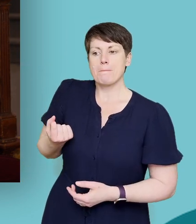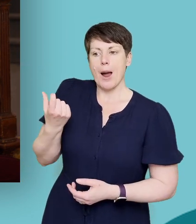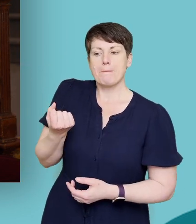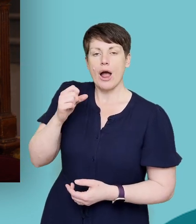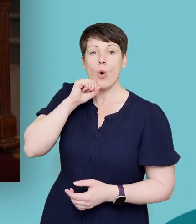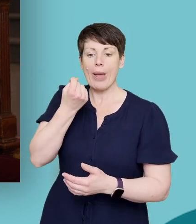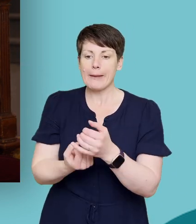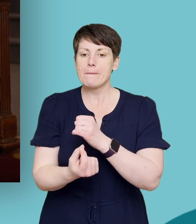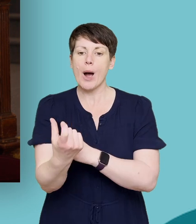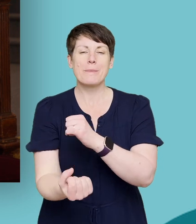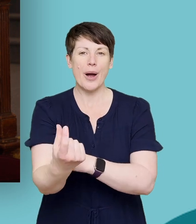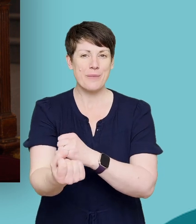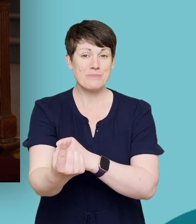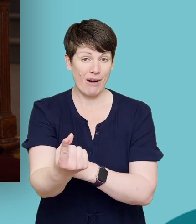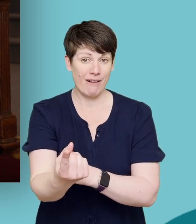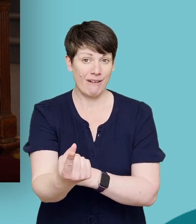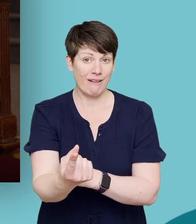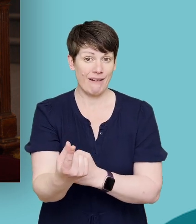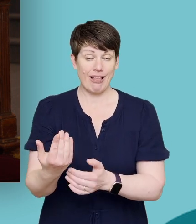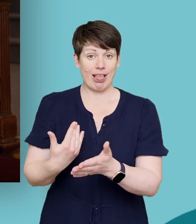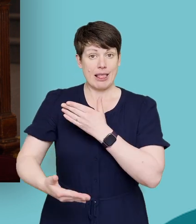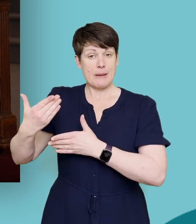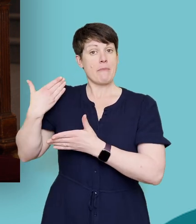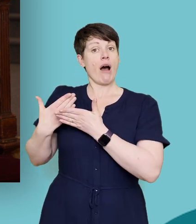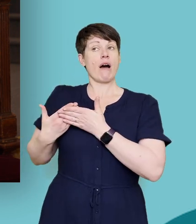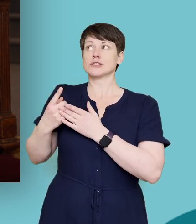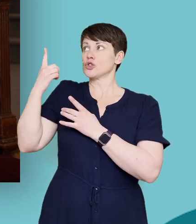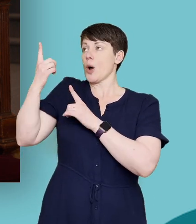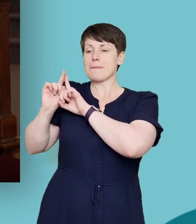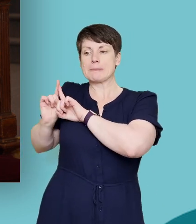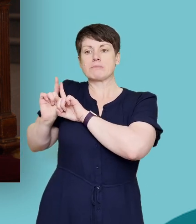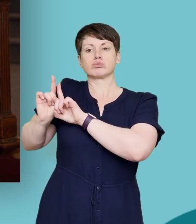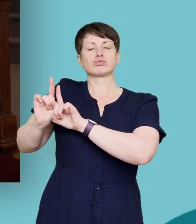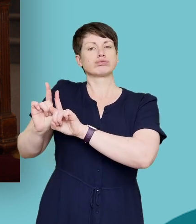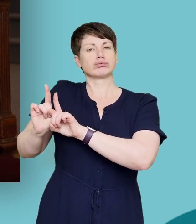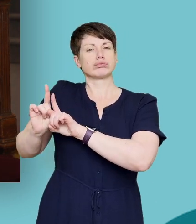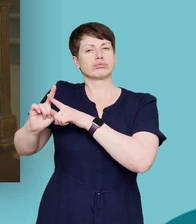And if God has held us before, surely God will continue to hold us for the future.